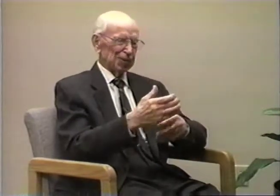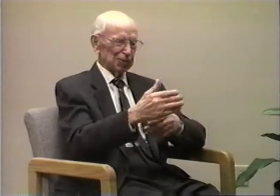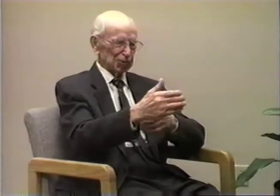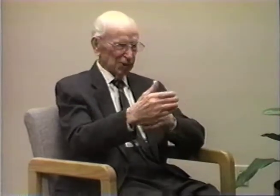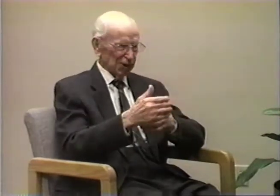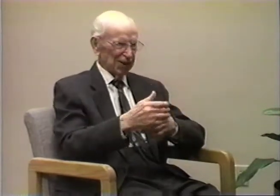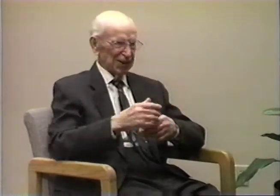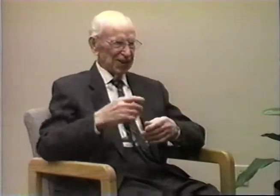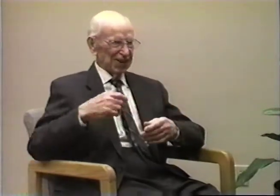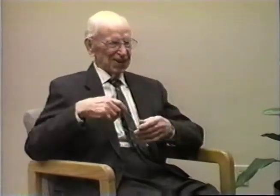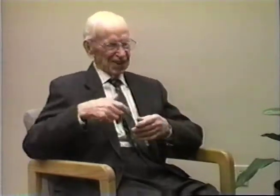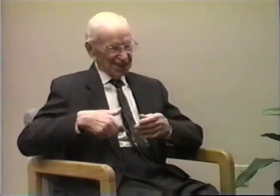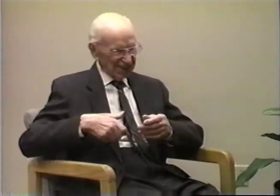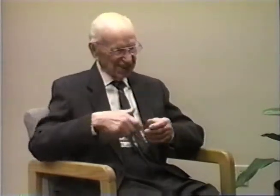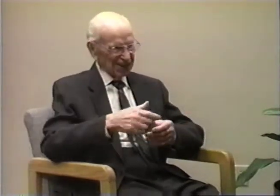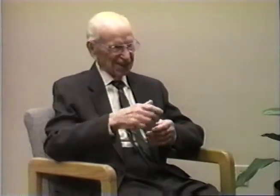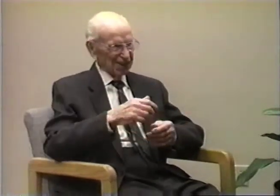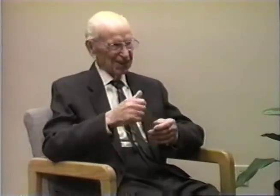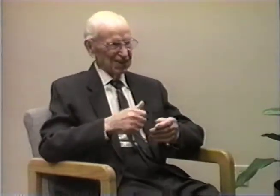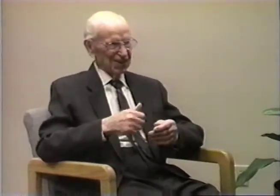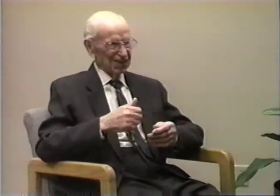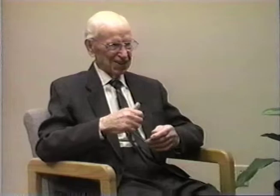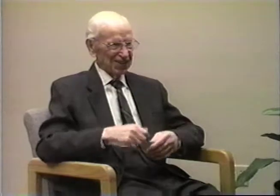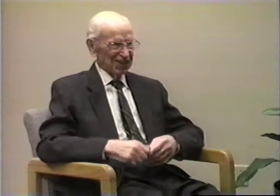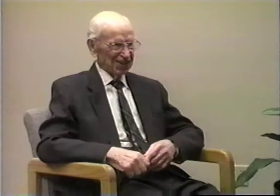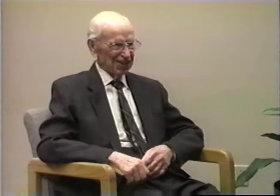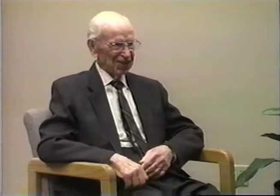and it was truly a bother, so it was shortened,